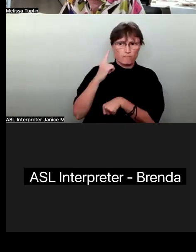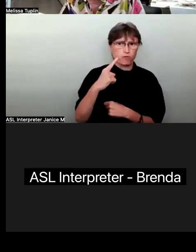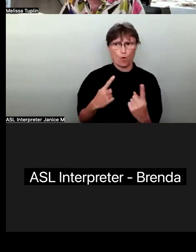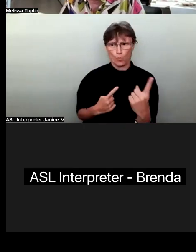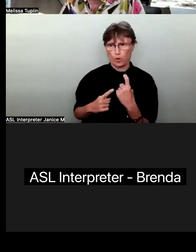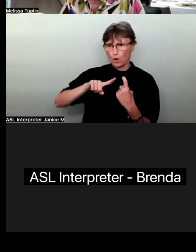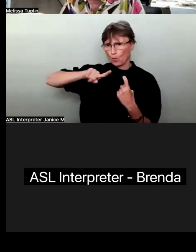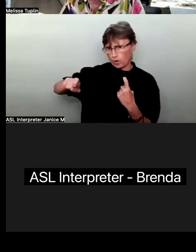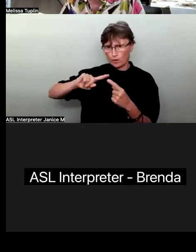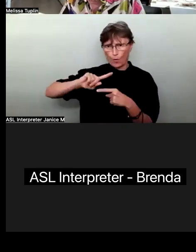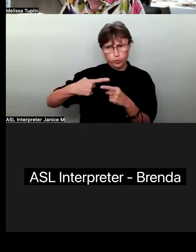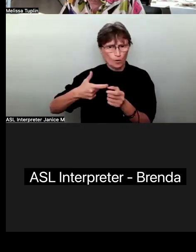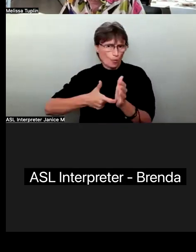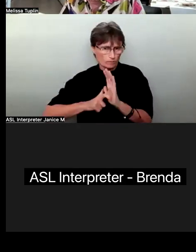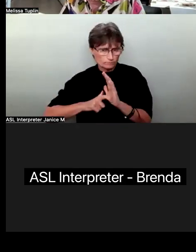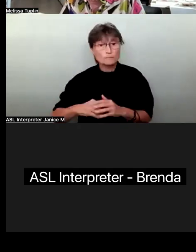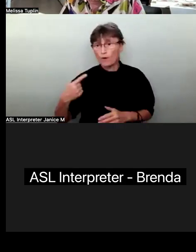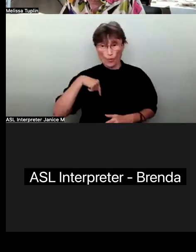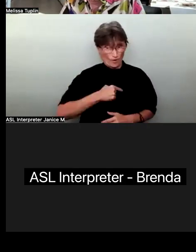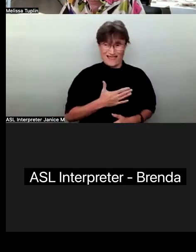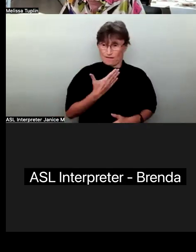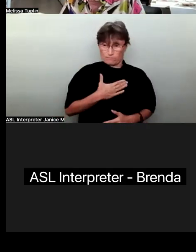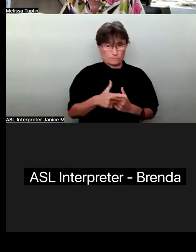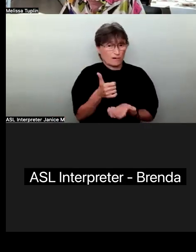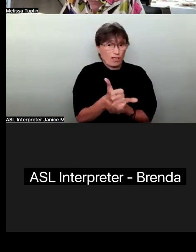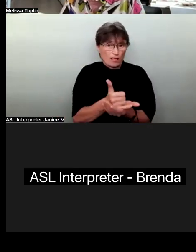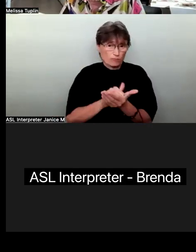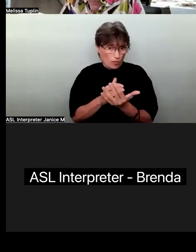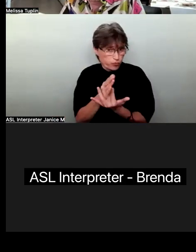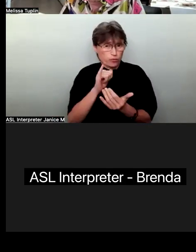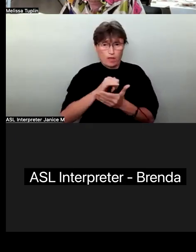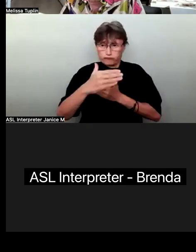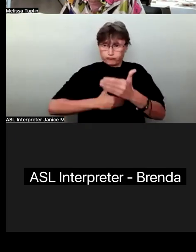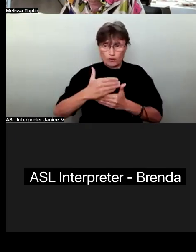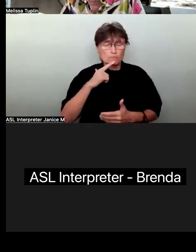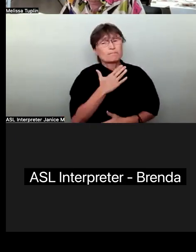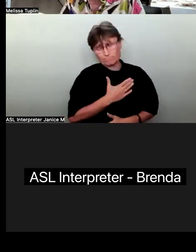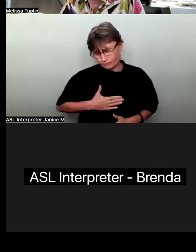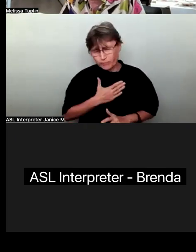to support you through this process and simply ask that you reach out as early as possible.